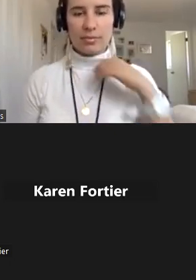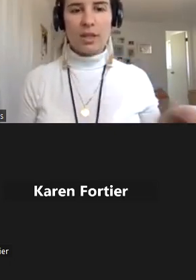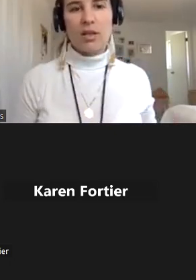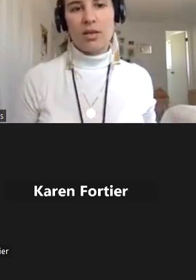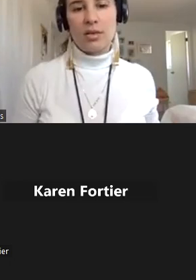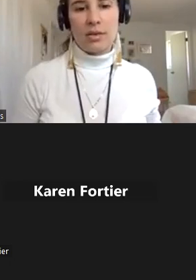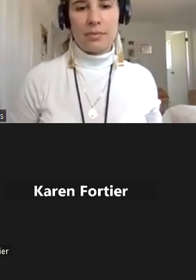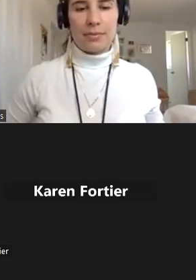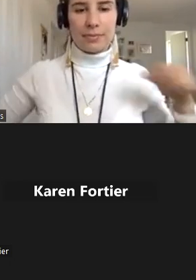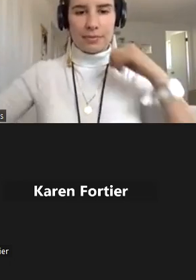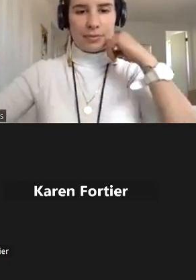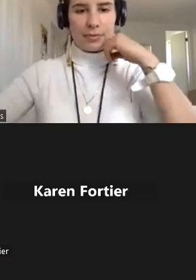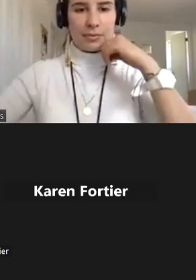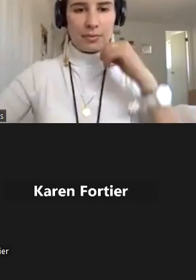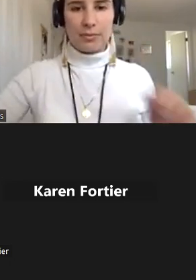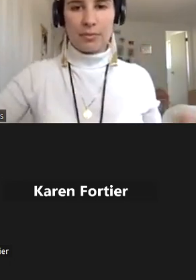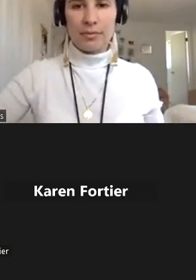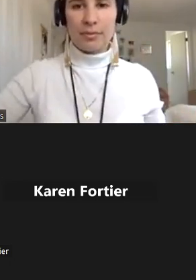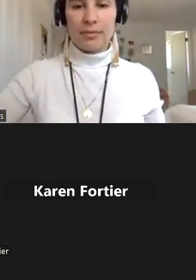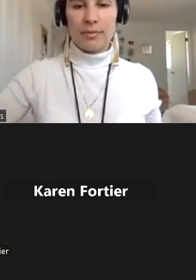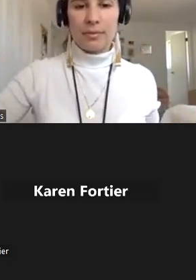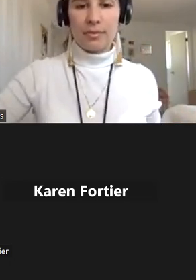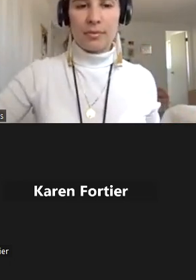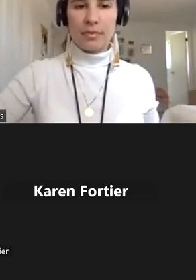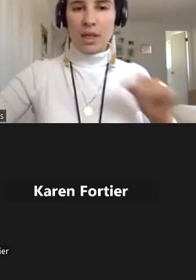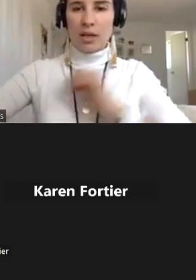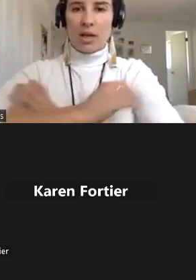Jami, any last things that you would like to say to wrap up?